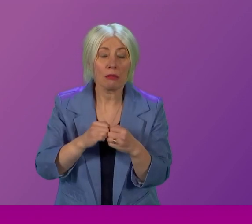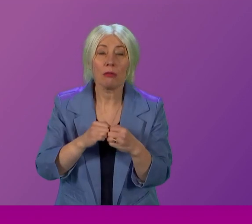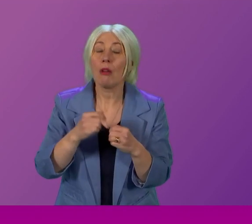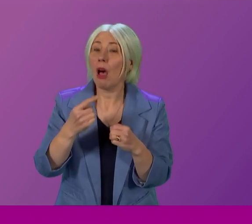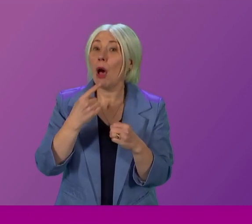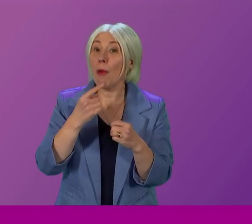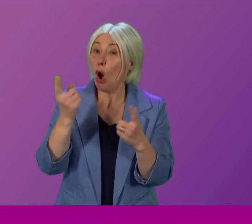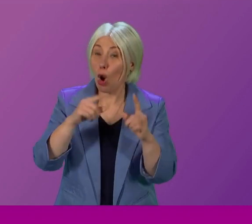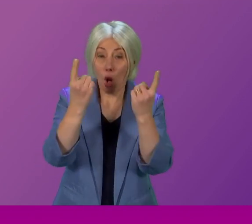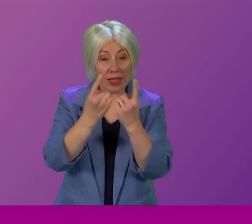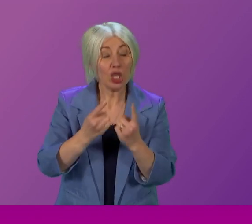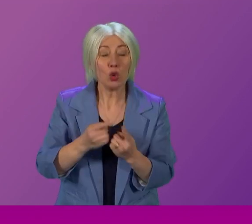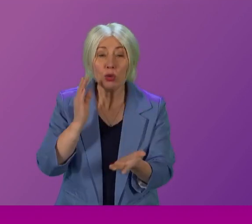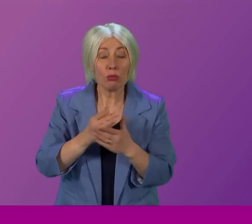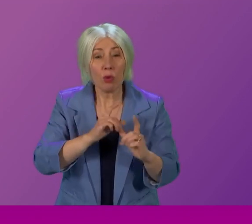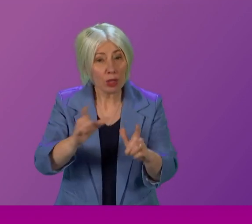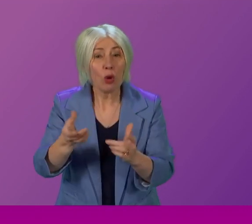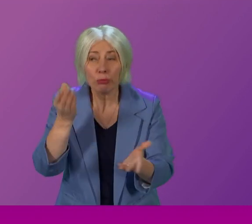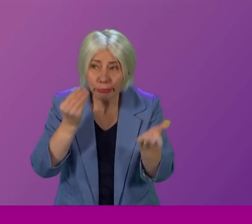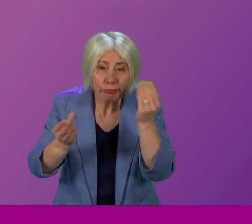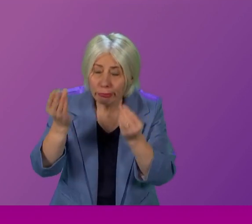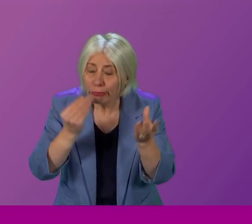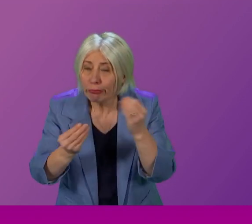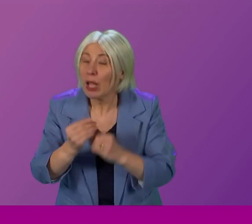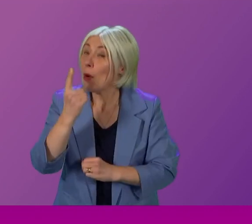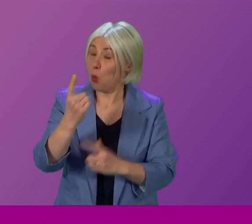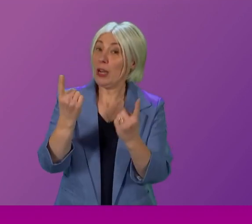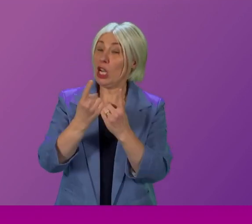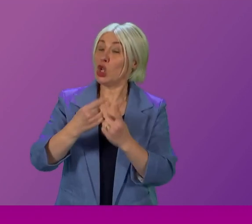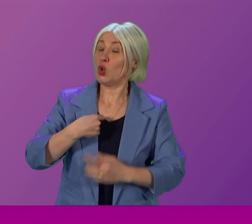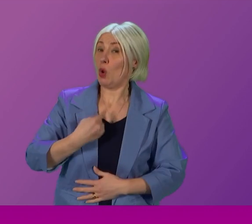we will continue to listen. One of the issues that I am particularly concerned to consider